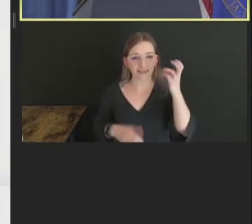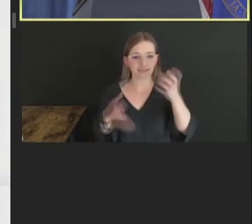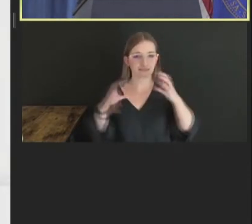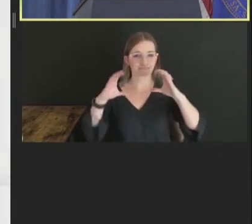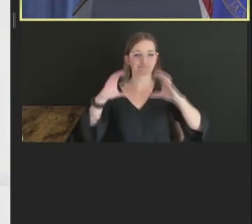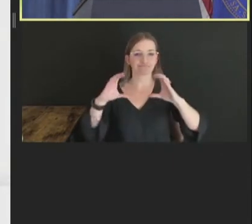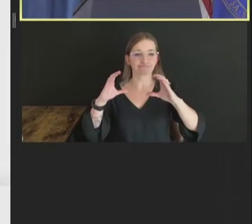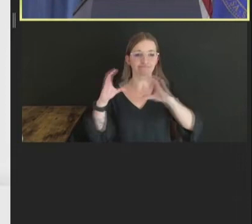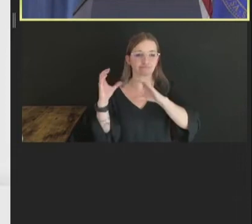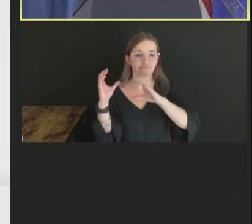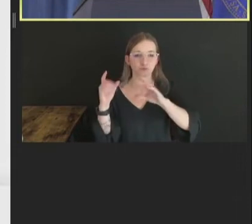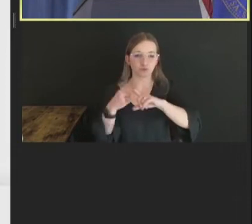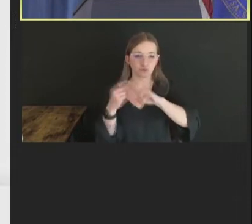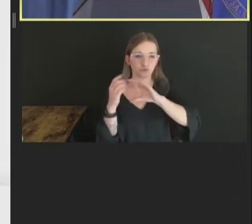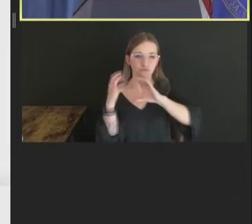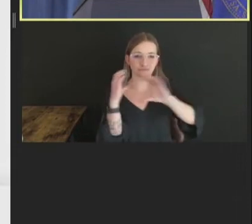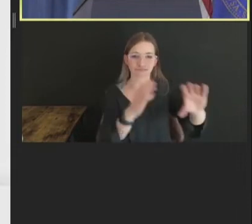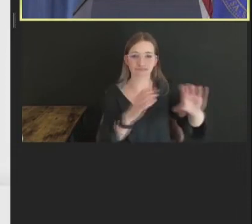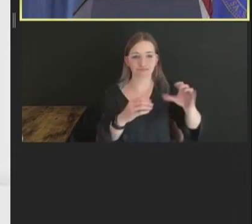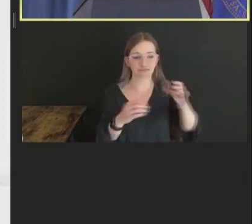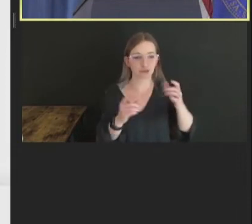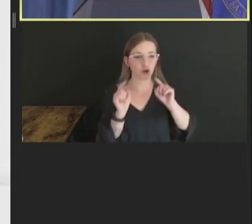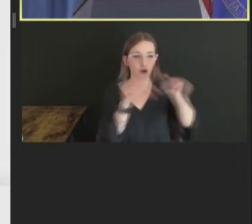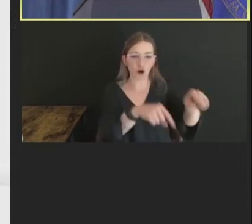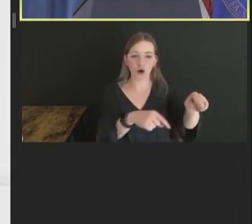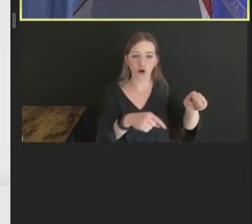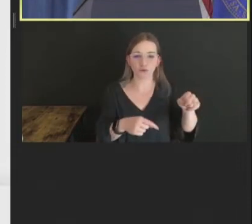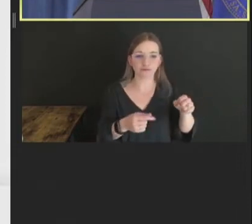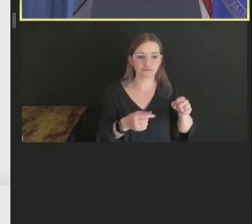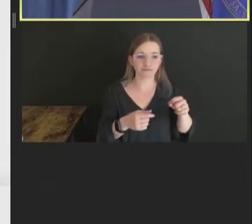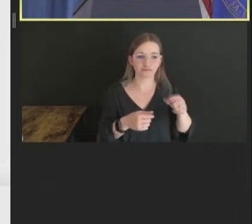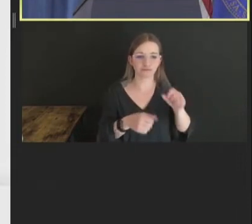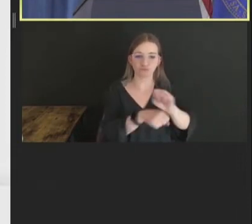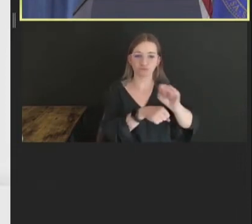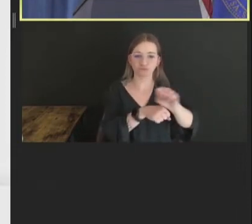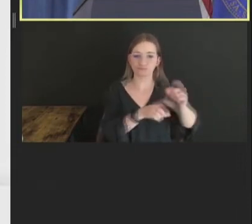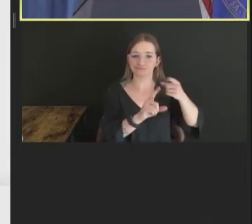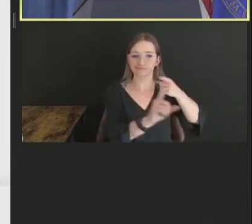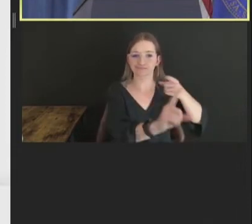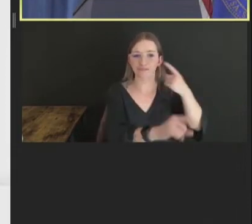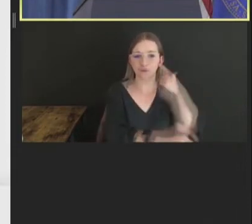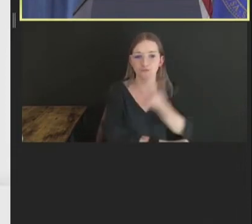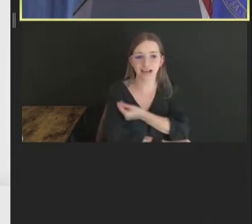headway with vaccine rates. Of course, they already had a tradition of vaccinating migrant